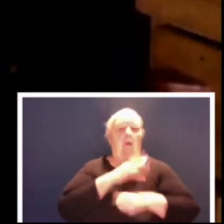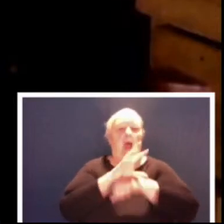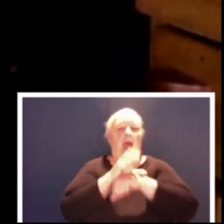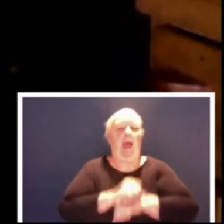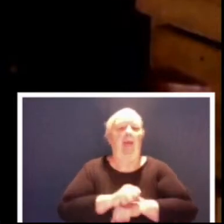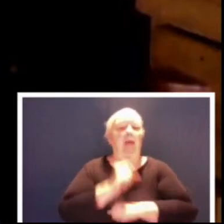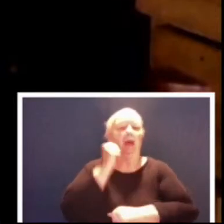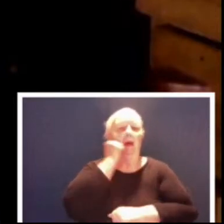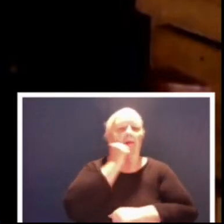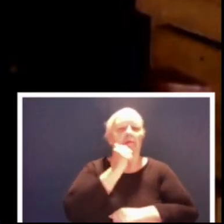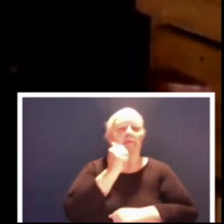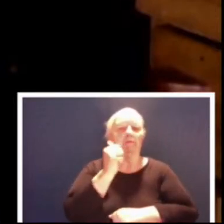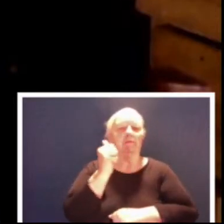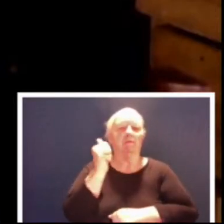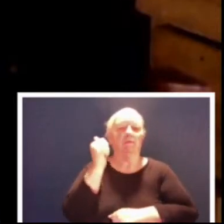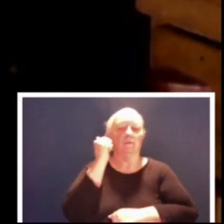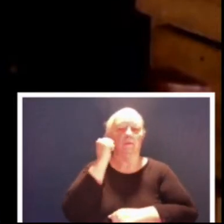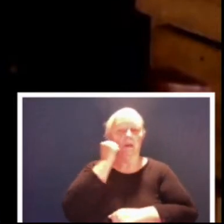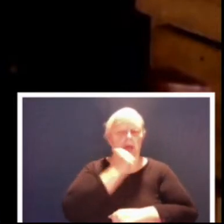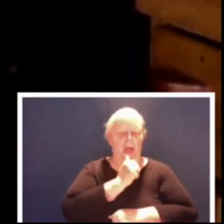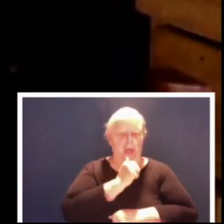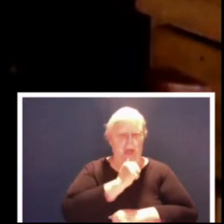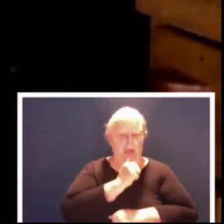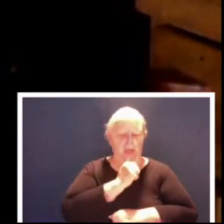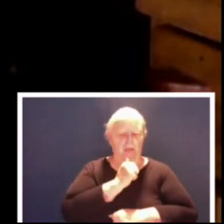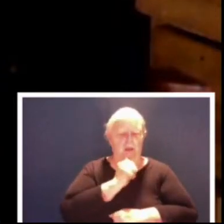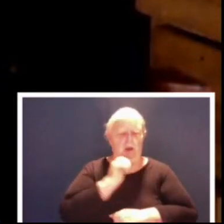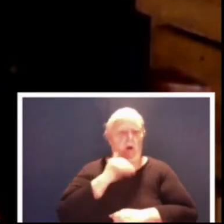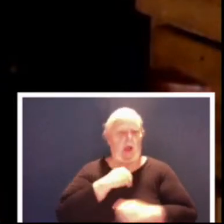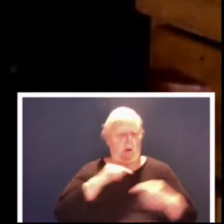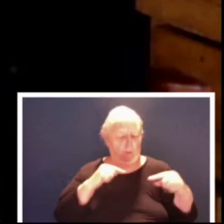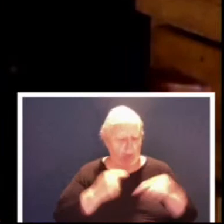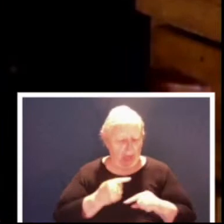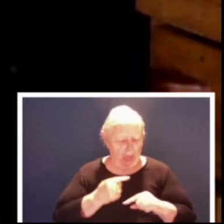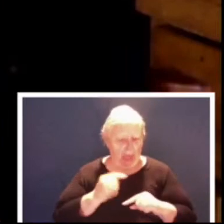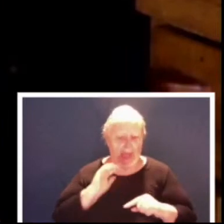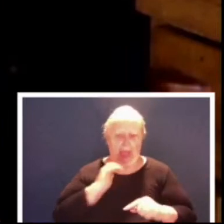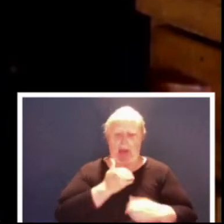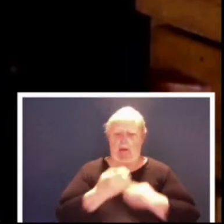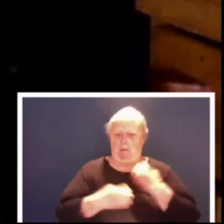and go do the work necessary to really clear that out and experience the other side.